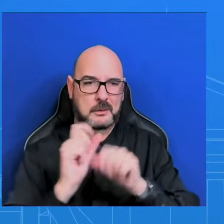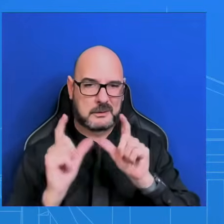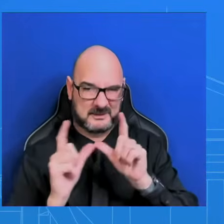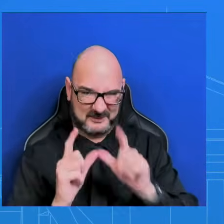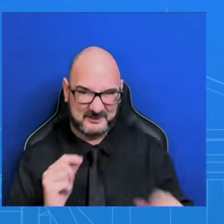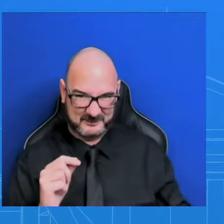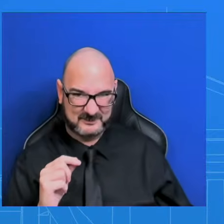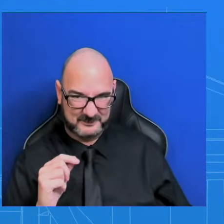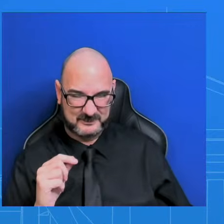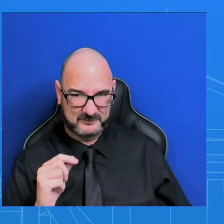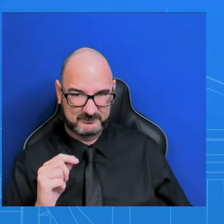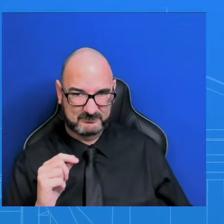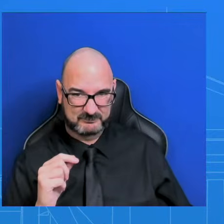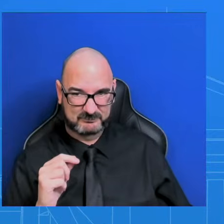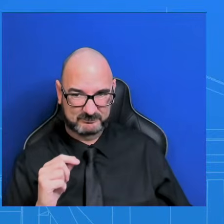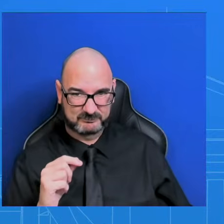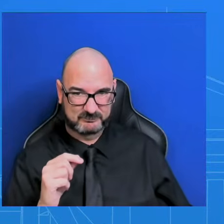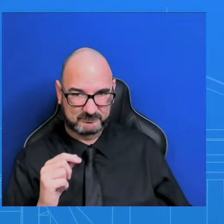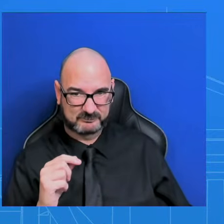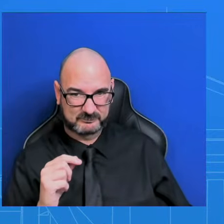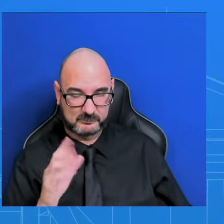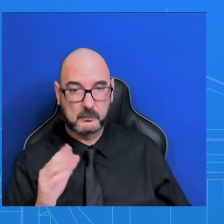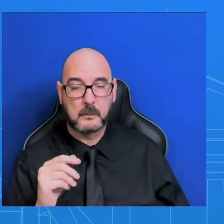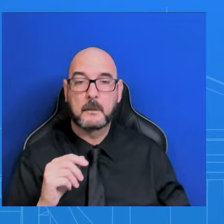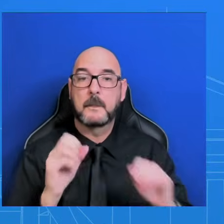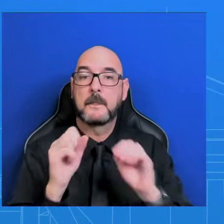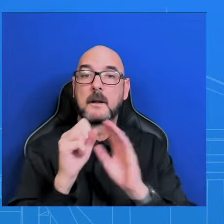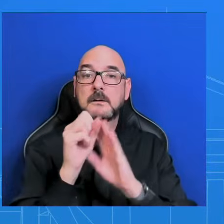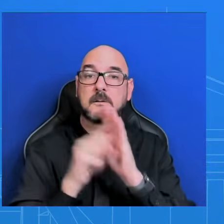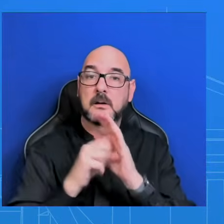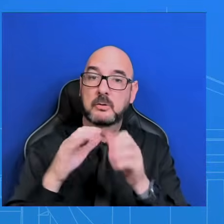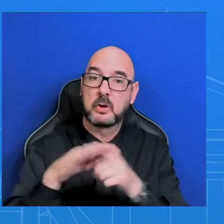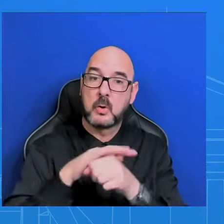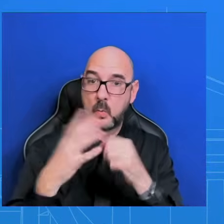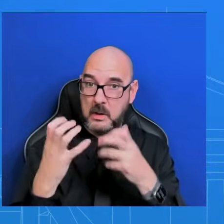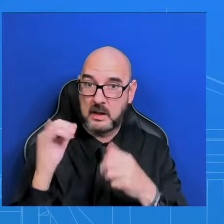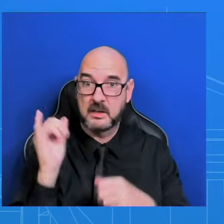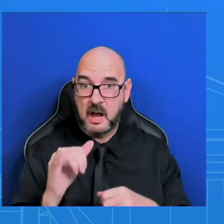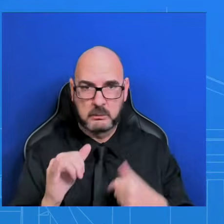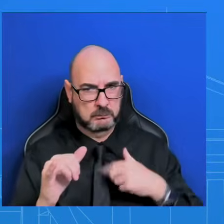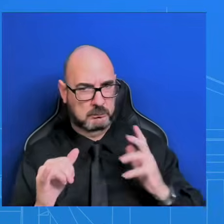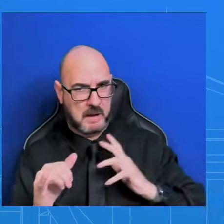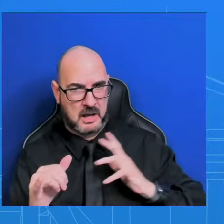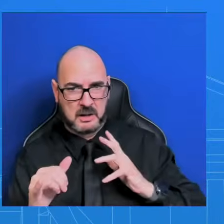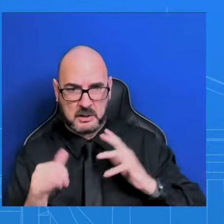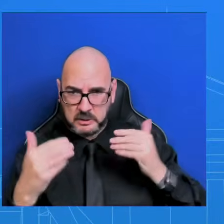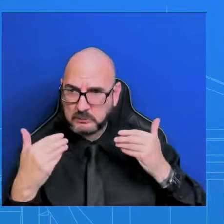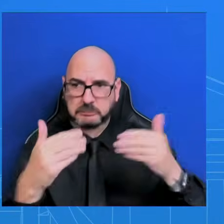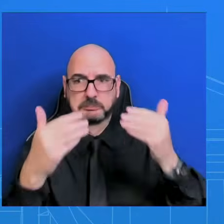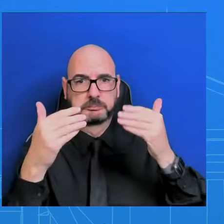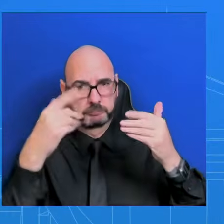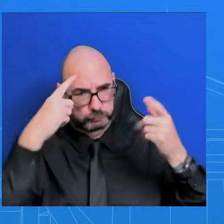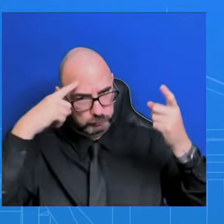And so, we were able to, obviously, work in collaboration in getting that done. To date, these clinics have -- have served more than 10,000 people.